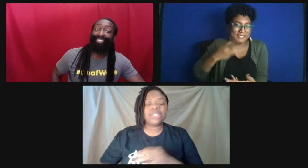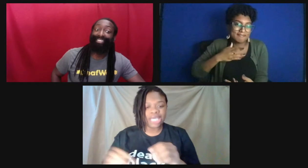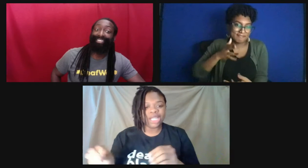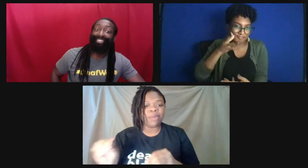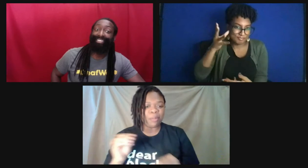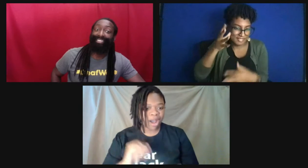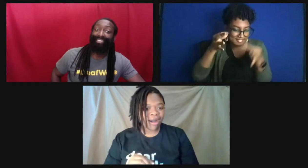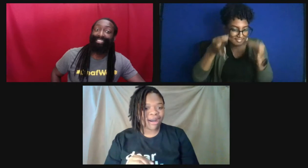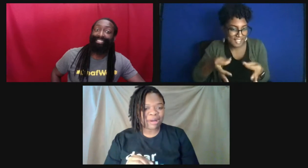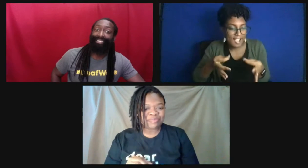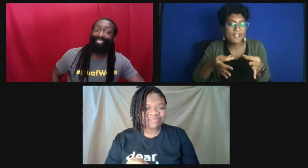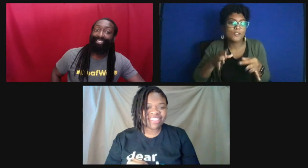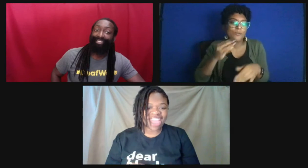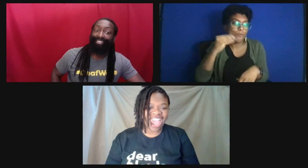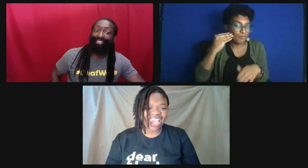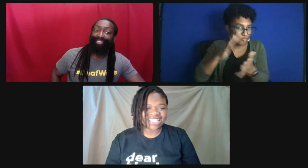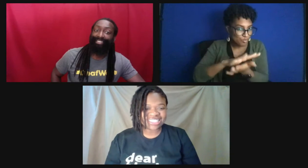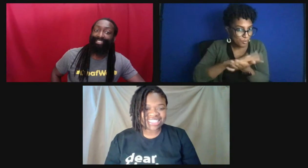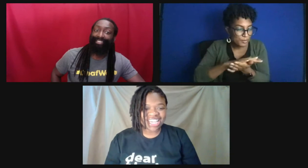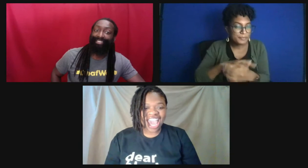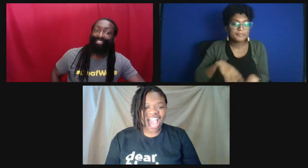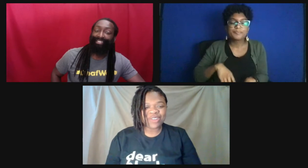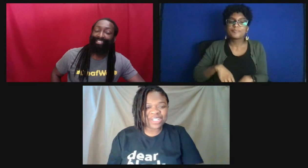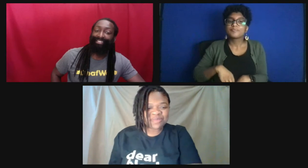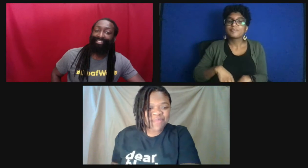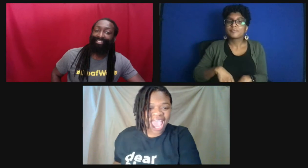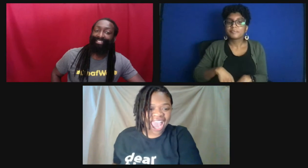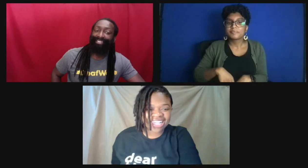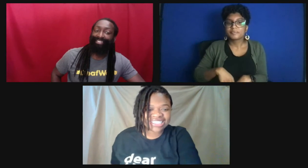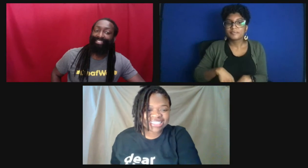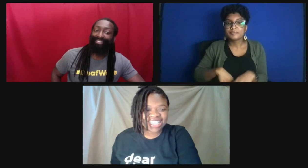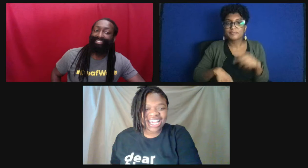They were telling my mom that I wouldn't pass